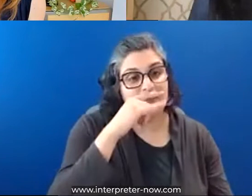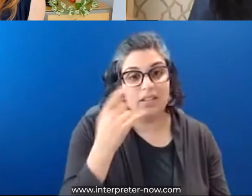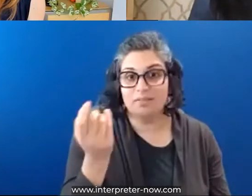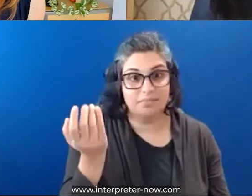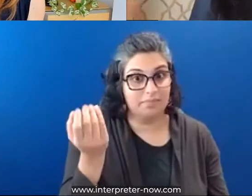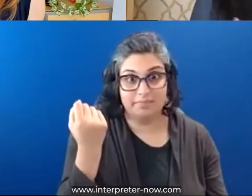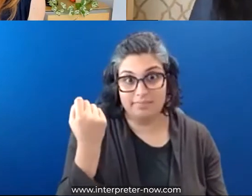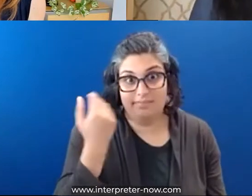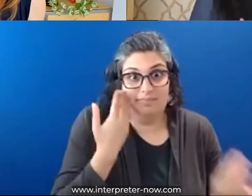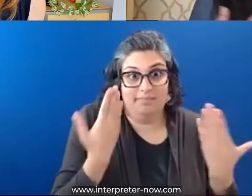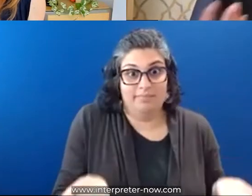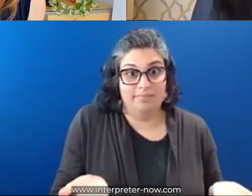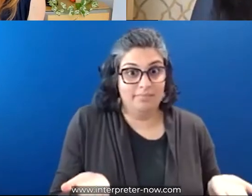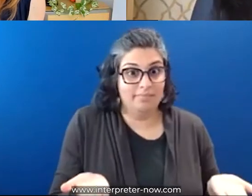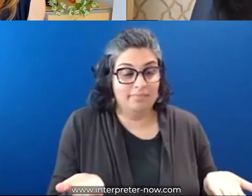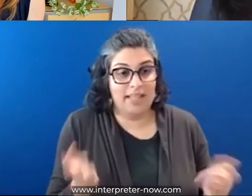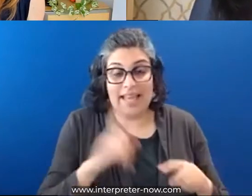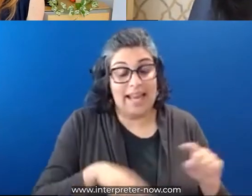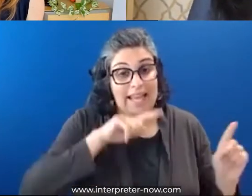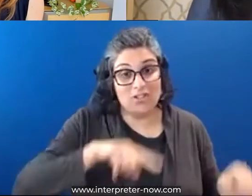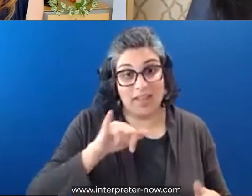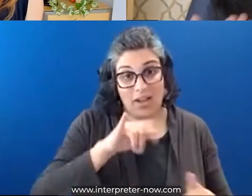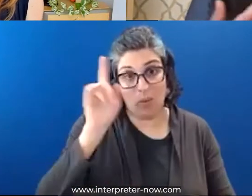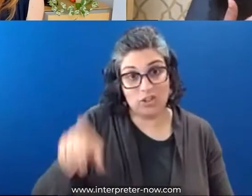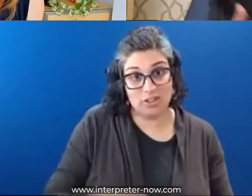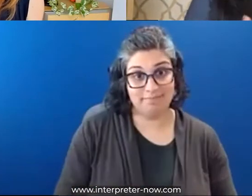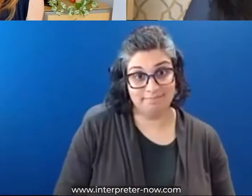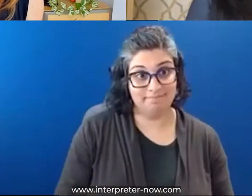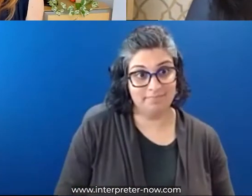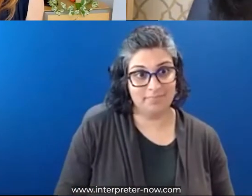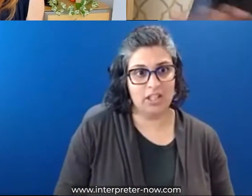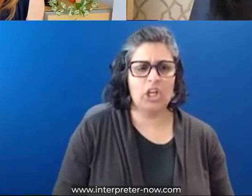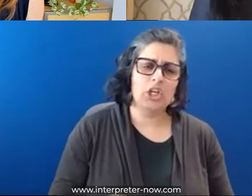So many folks that are on our side can't answer that question. You lose that because you haven't argued it.